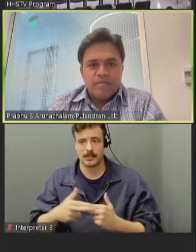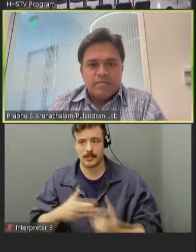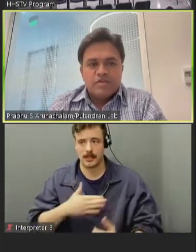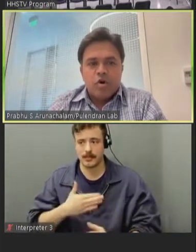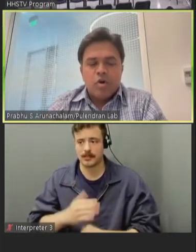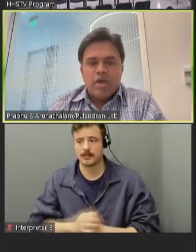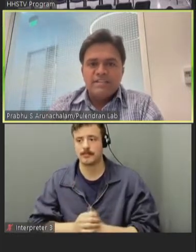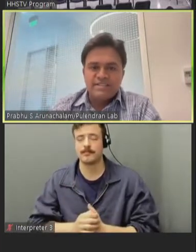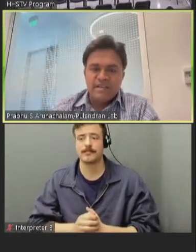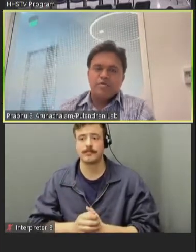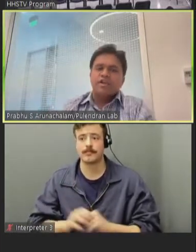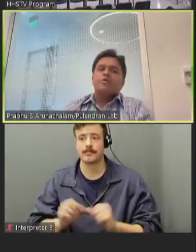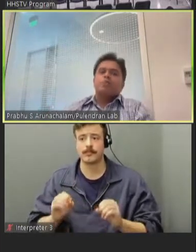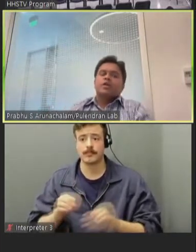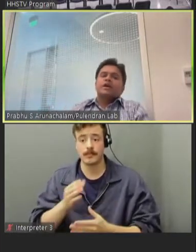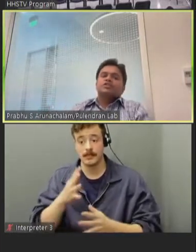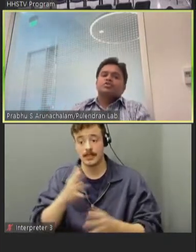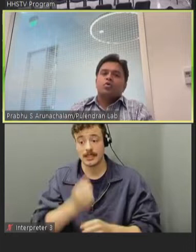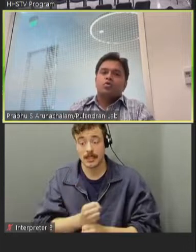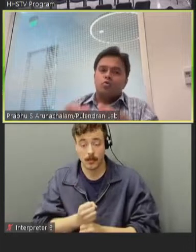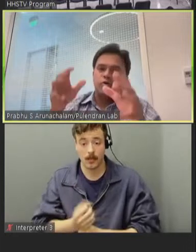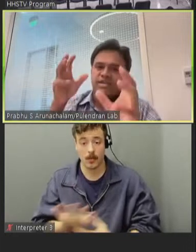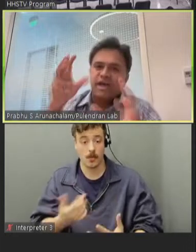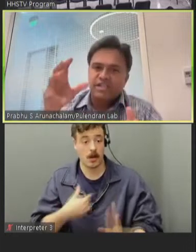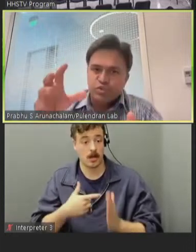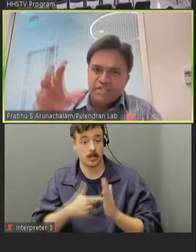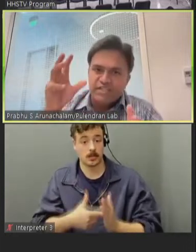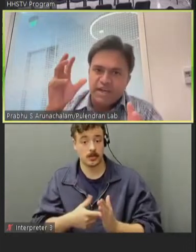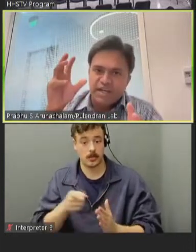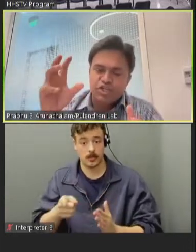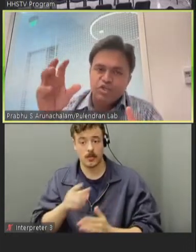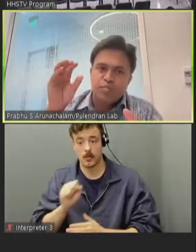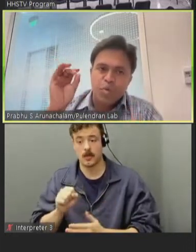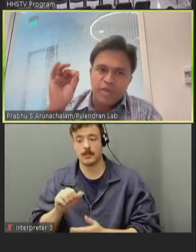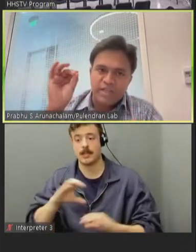So, in summary, what did I show was adjuvants, in addition to promoting